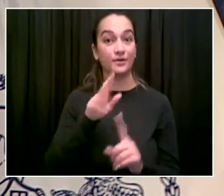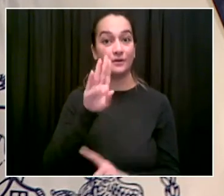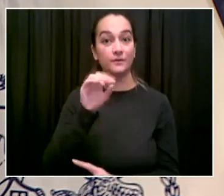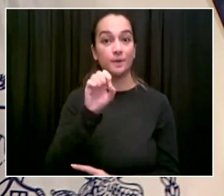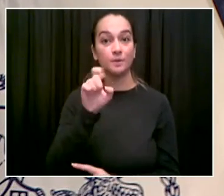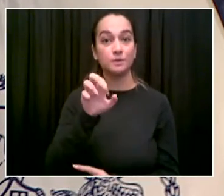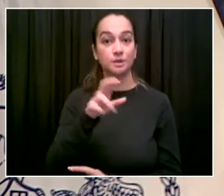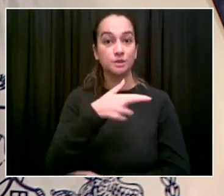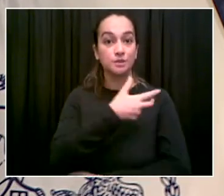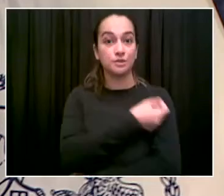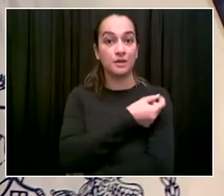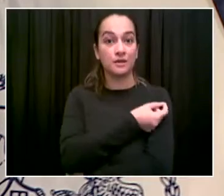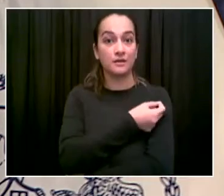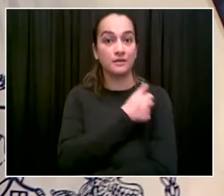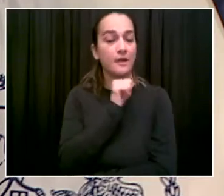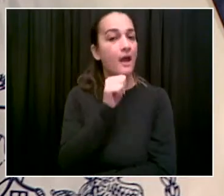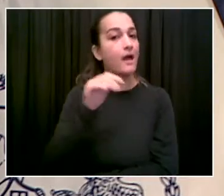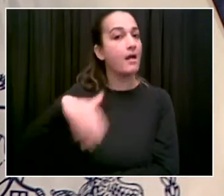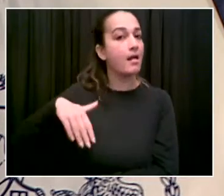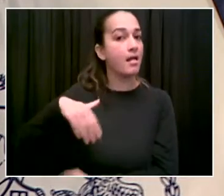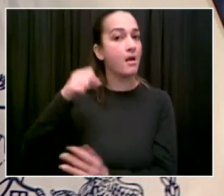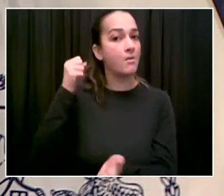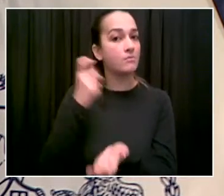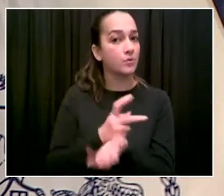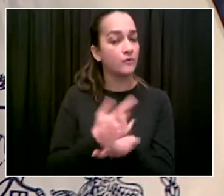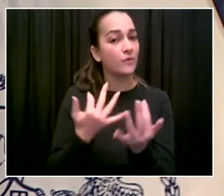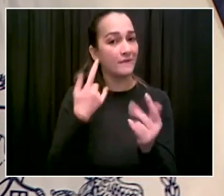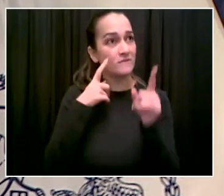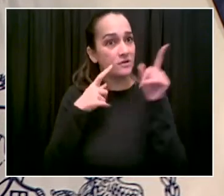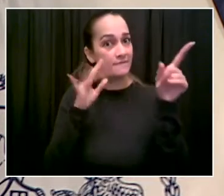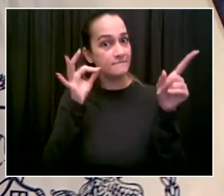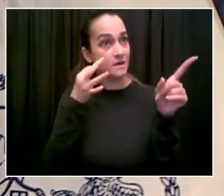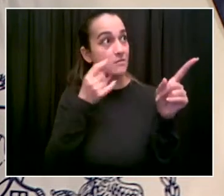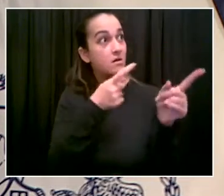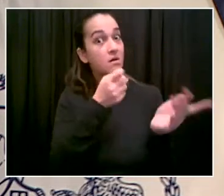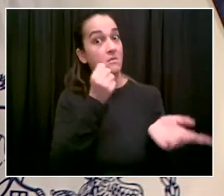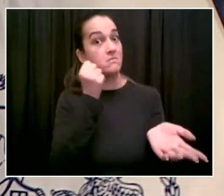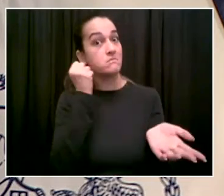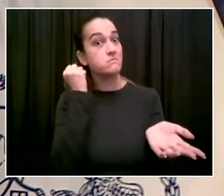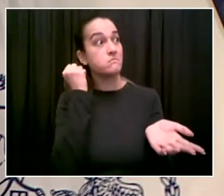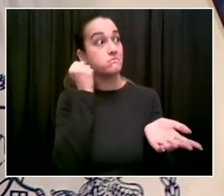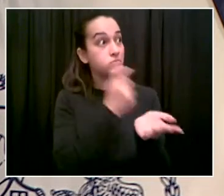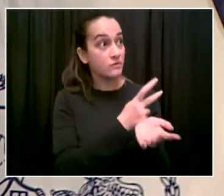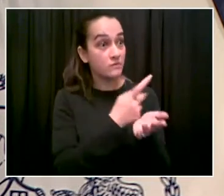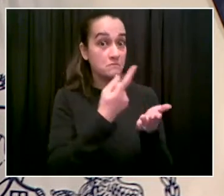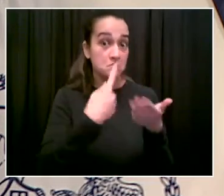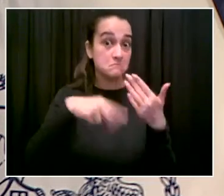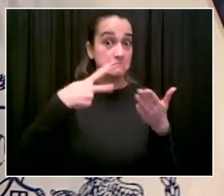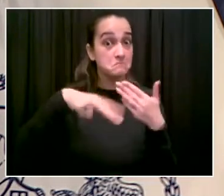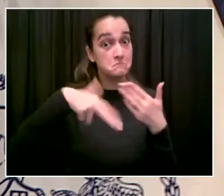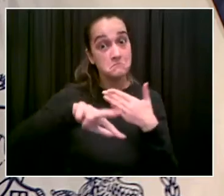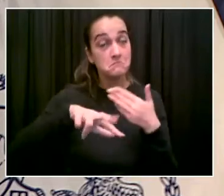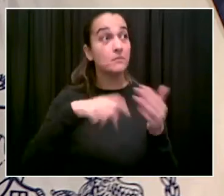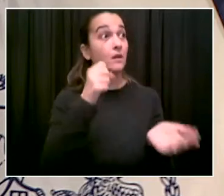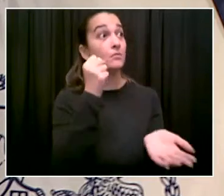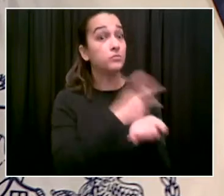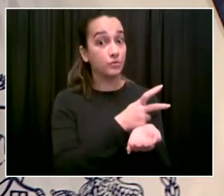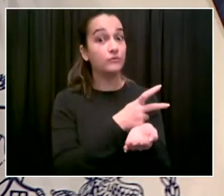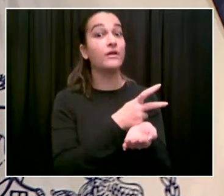WHO NEED IT. WE ARE BUILDING THAT OUT NOW AND WE ARE WEKSE AWAY FROM BEING AUTHORIZED BY